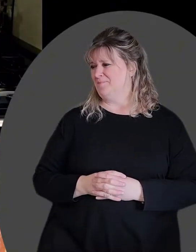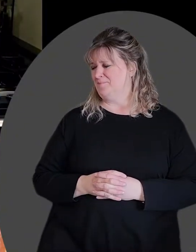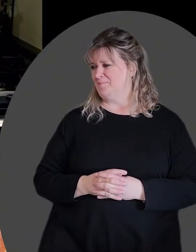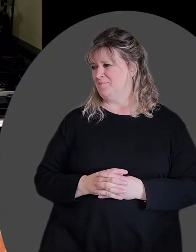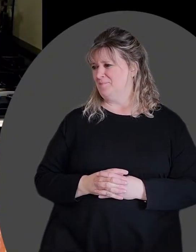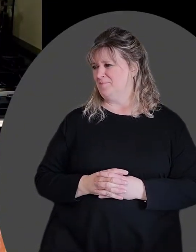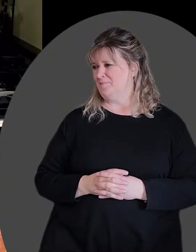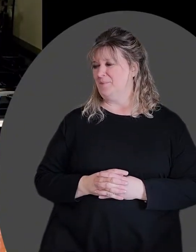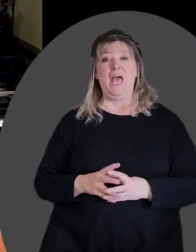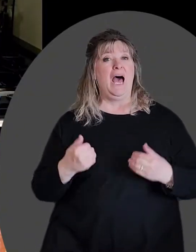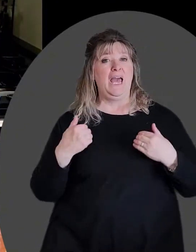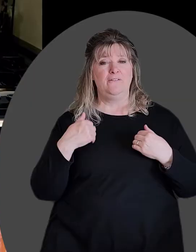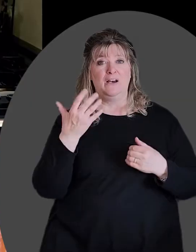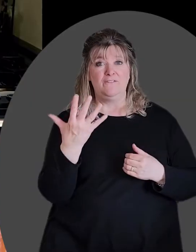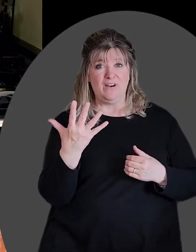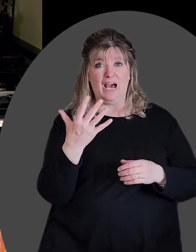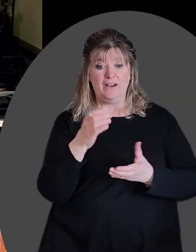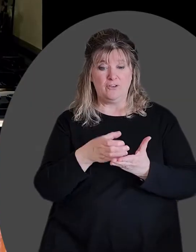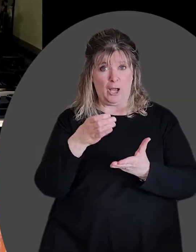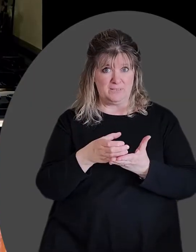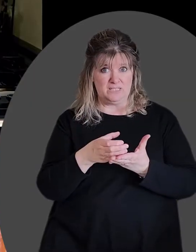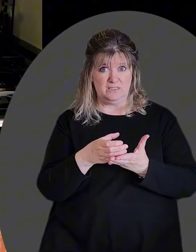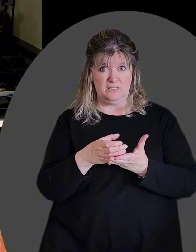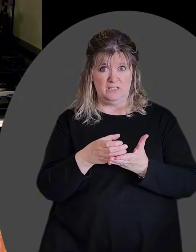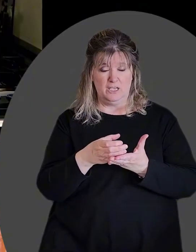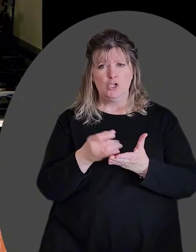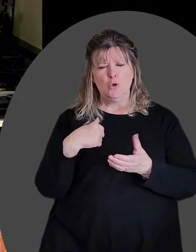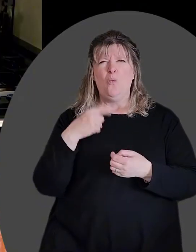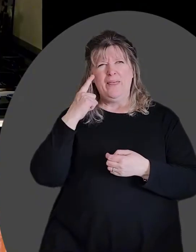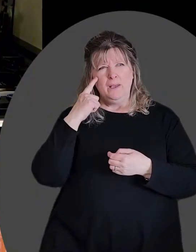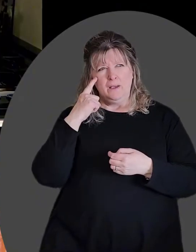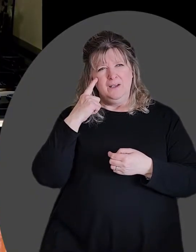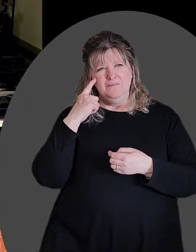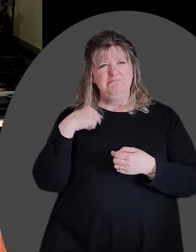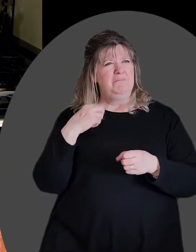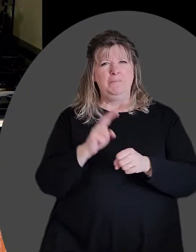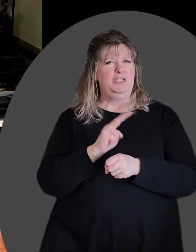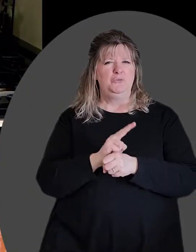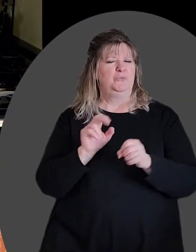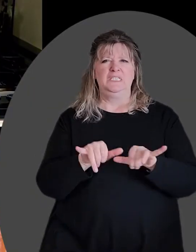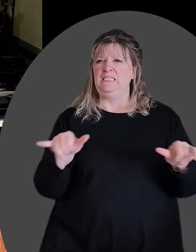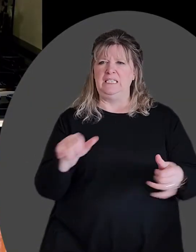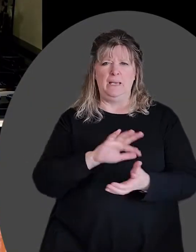I have 5 cups of the liquid so I think I'm gonna just use the same amount of spices